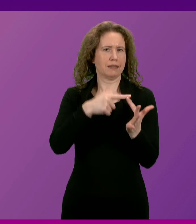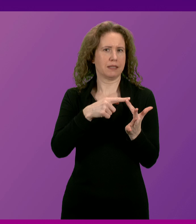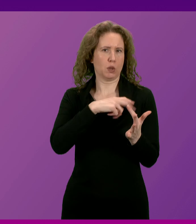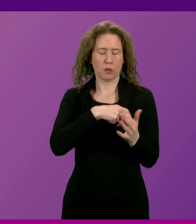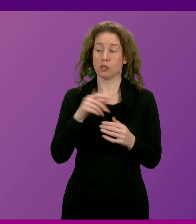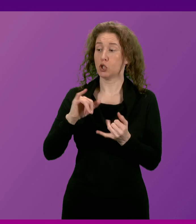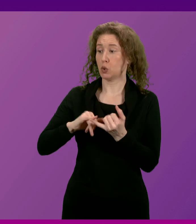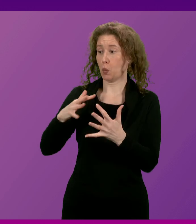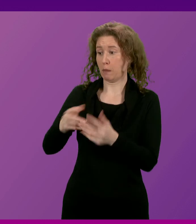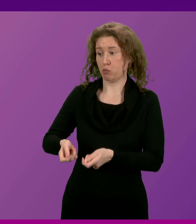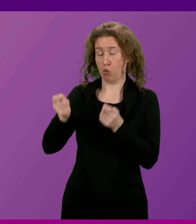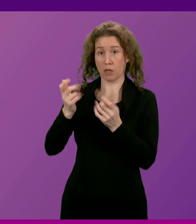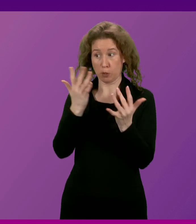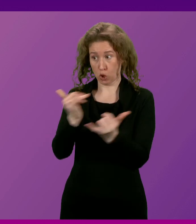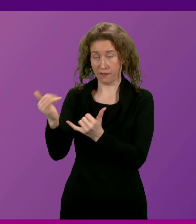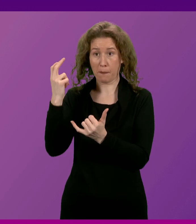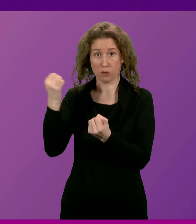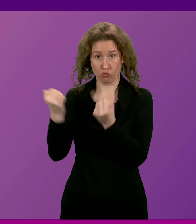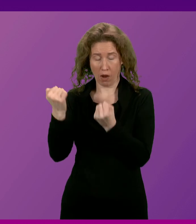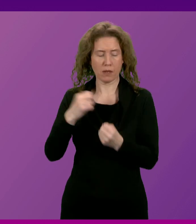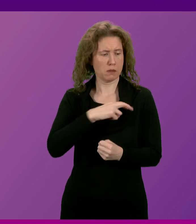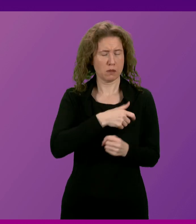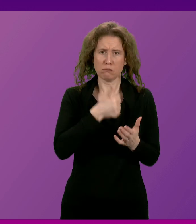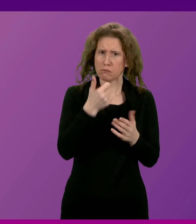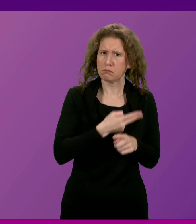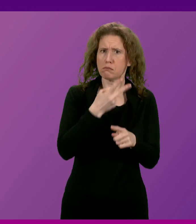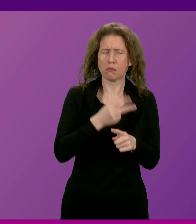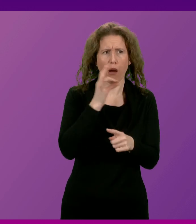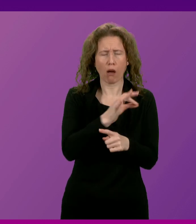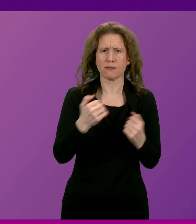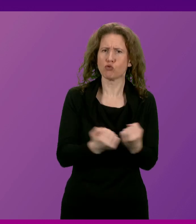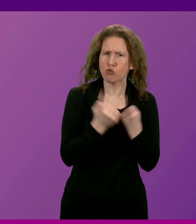Sue Webber mentioned Unite’s survey. I note that Unite has repeatedly called for stronger actions, and it is calling for the Scottish Government